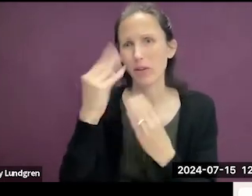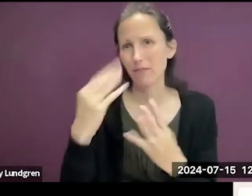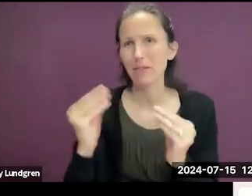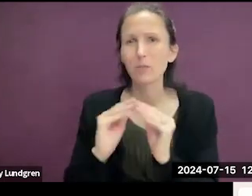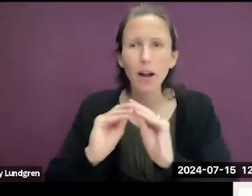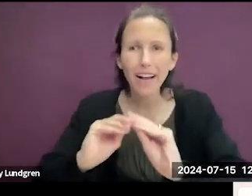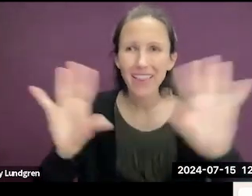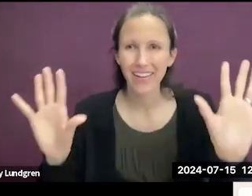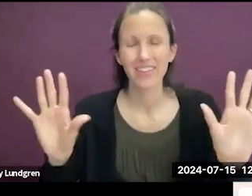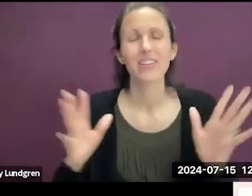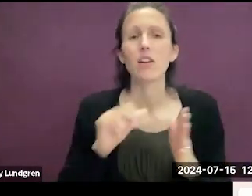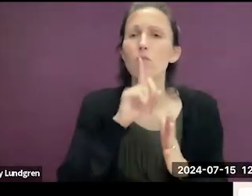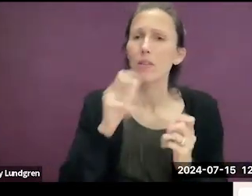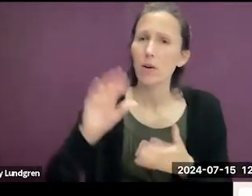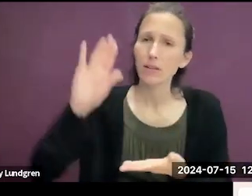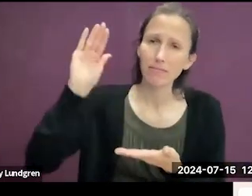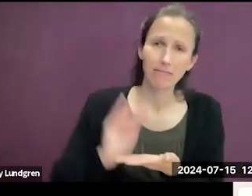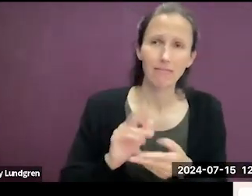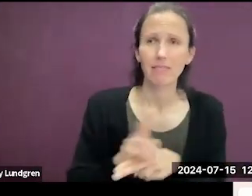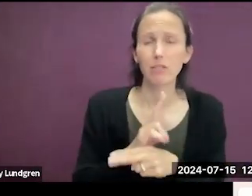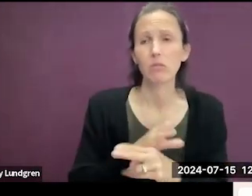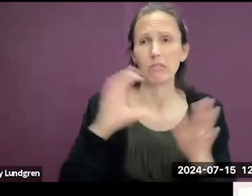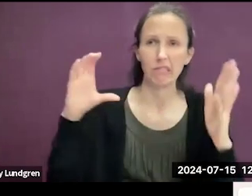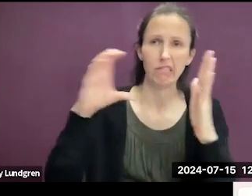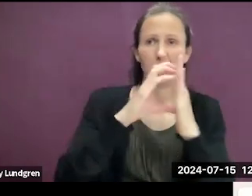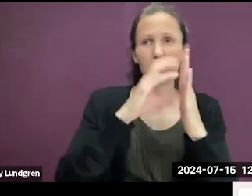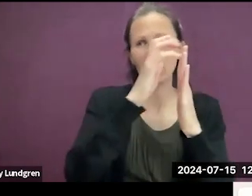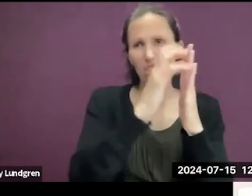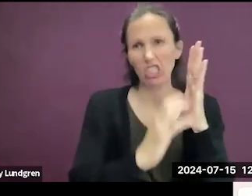We really wanna try to minimize using paragraphs to share information.